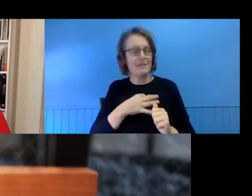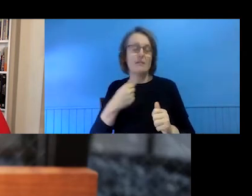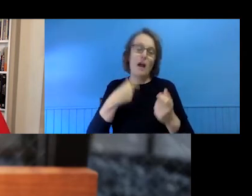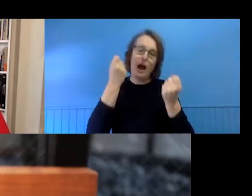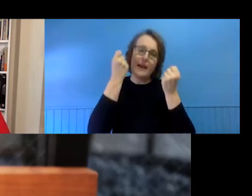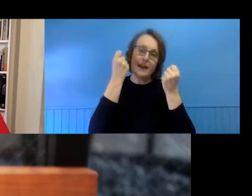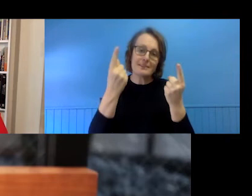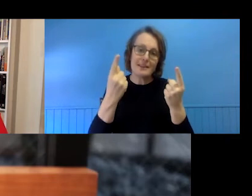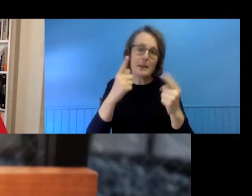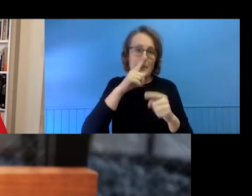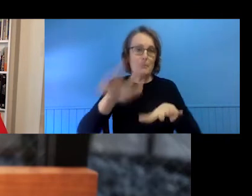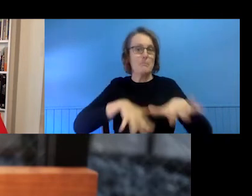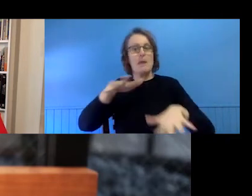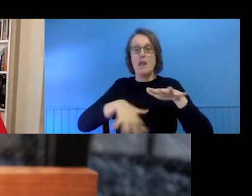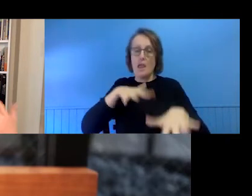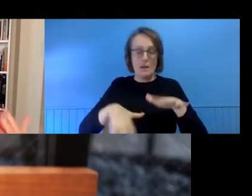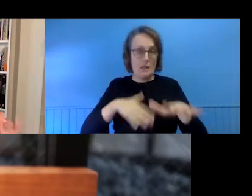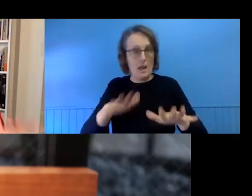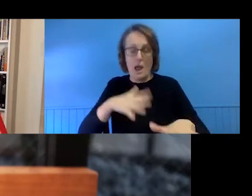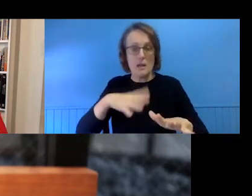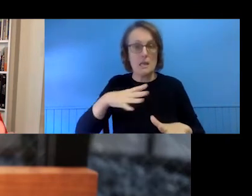why people are desperate at the moment but we are talking about